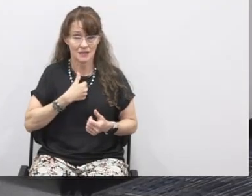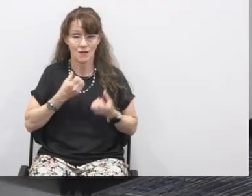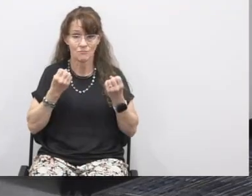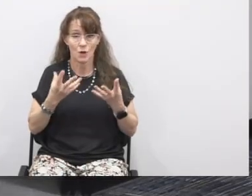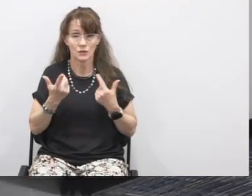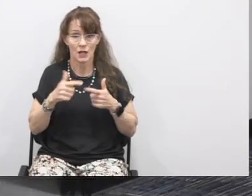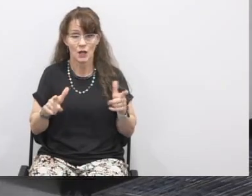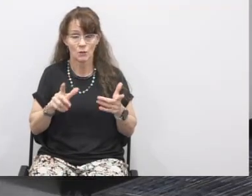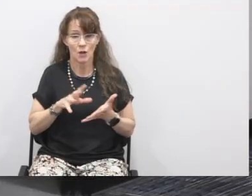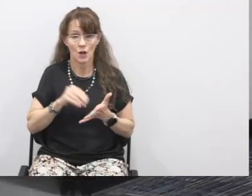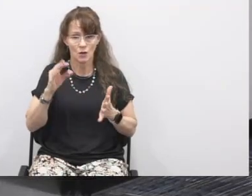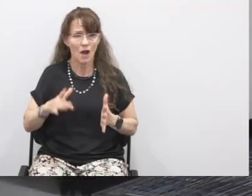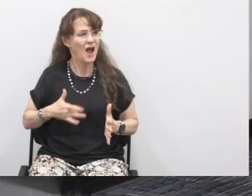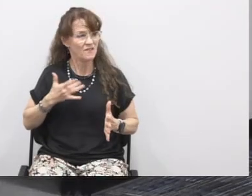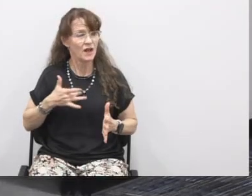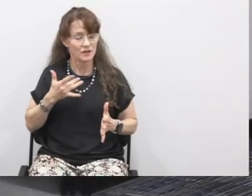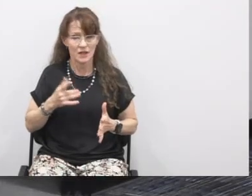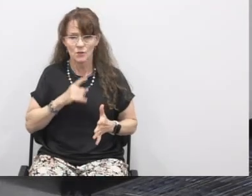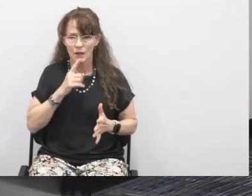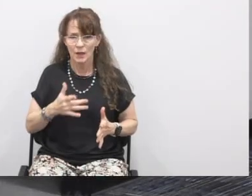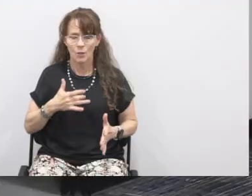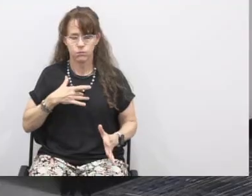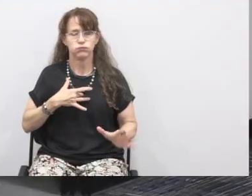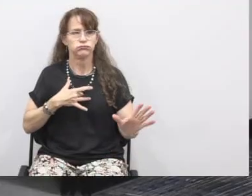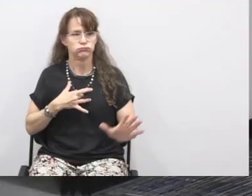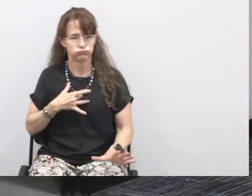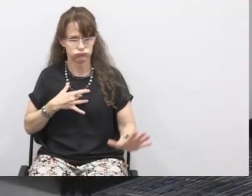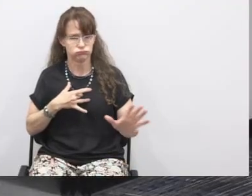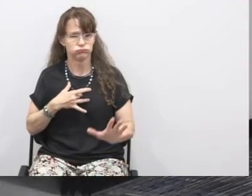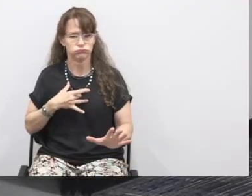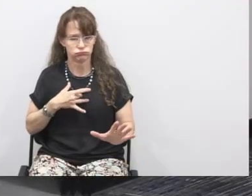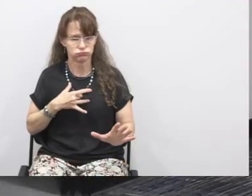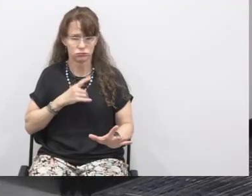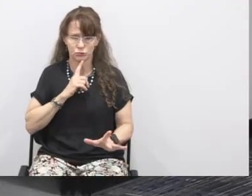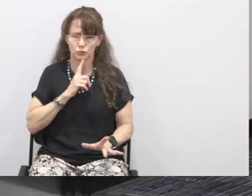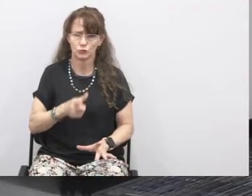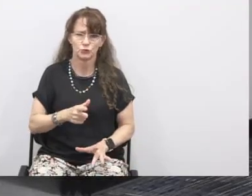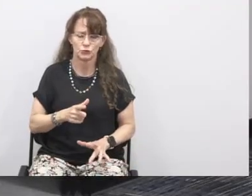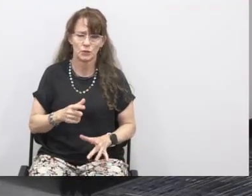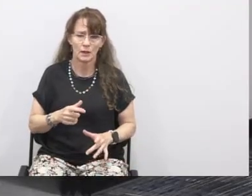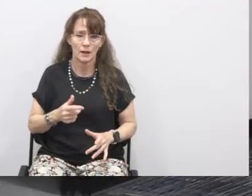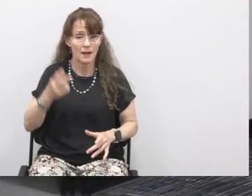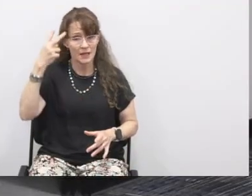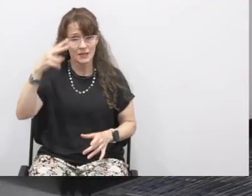I felt that, it really hit at home. Because, you know, as a Hispanic person myself,